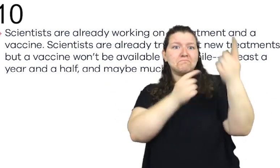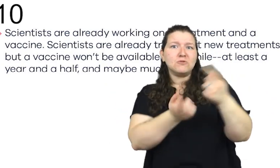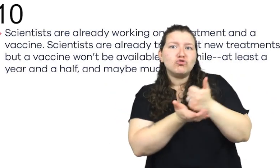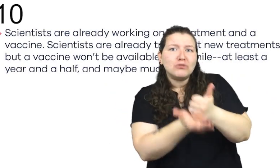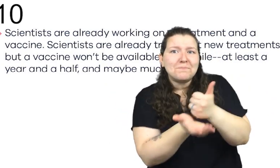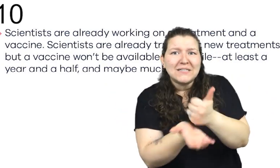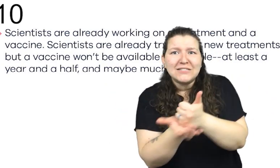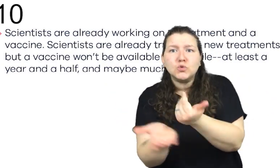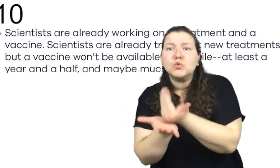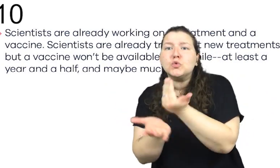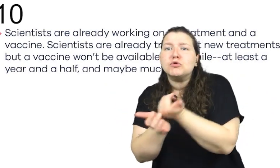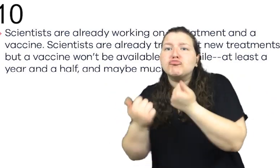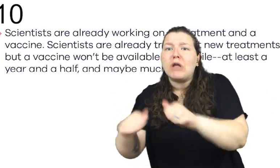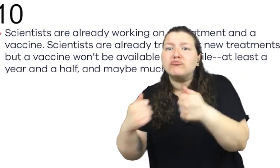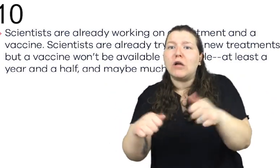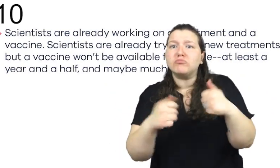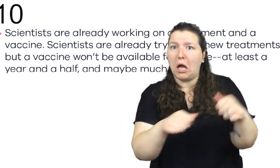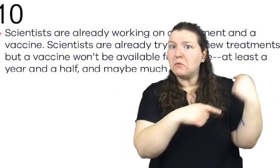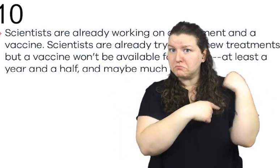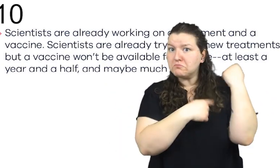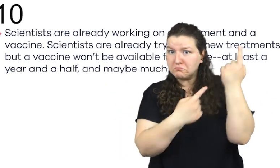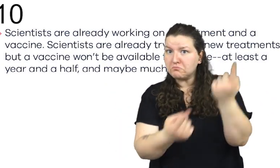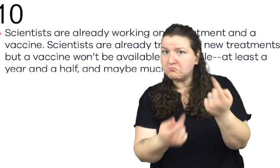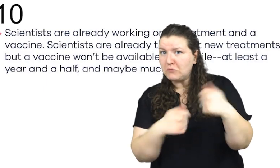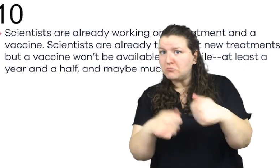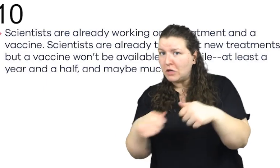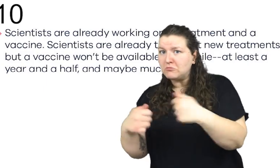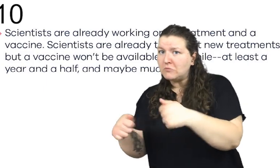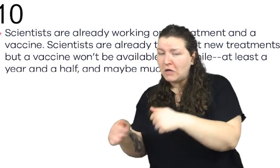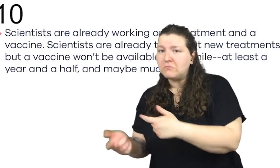Scientists are already trying new treatments,